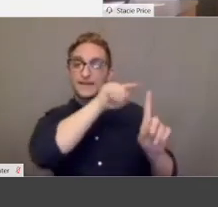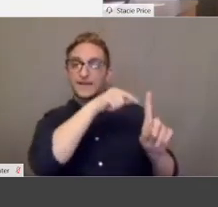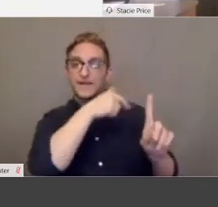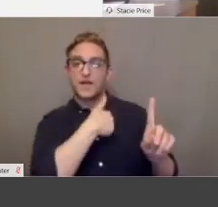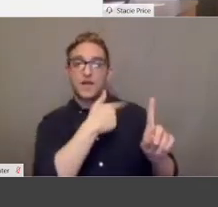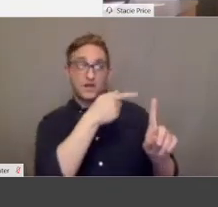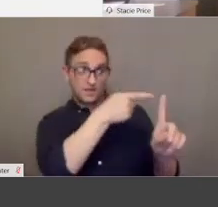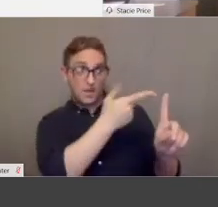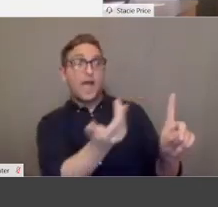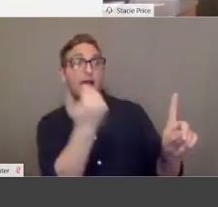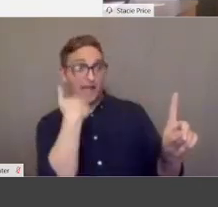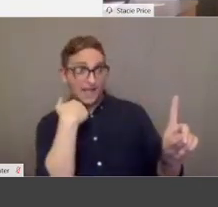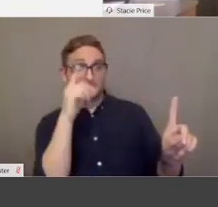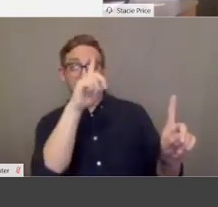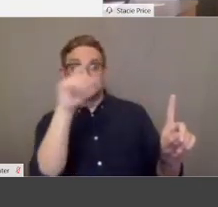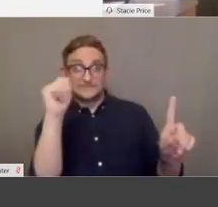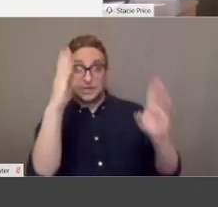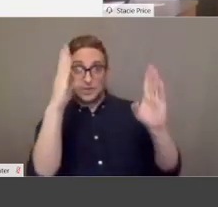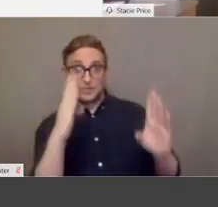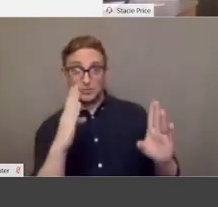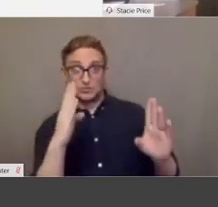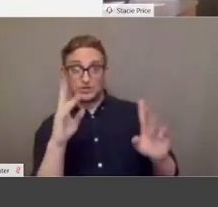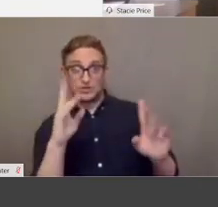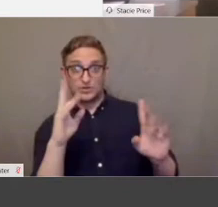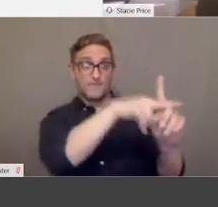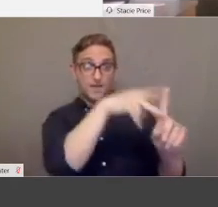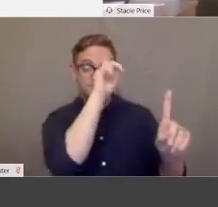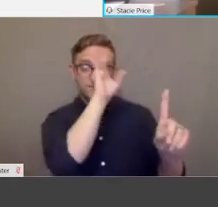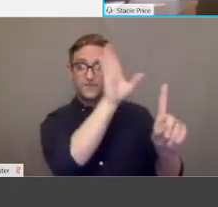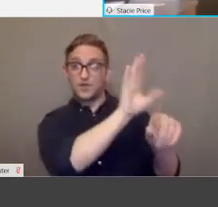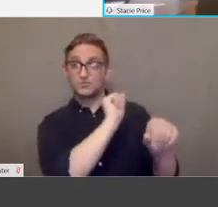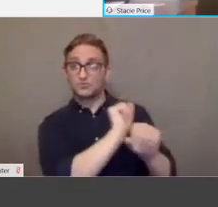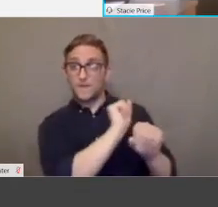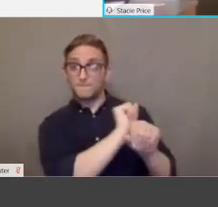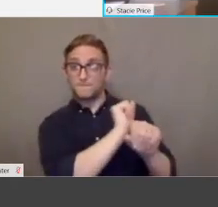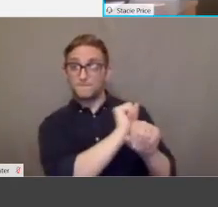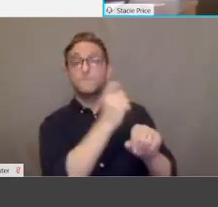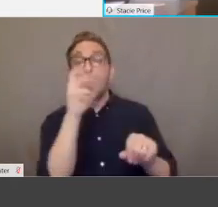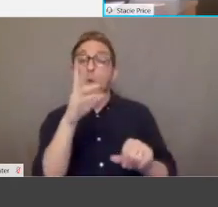who is coming to them as an applicant or currently working for them as an employee and saying